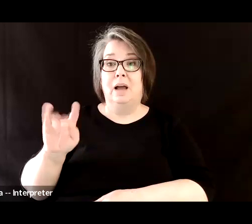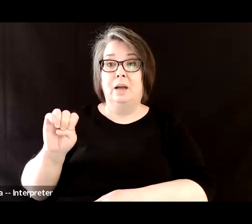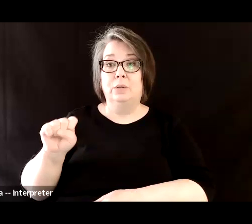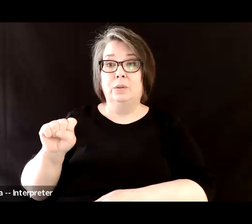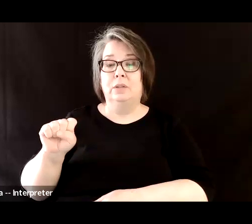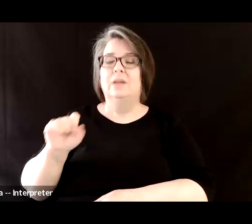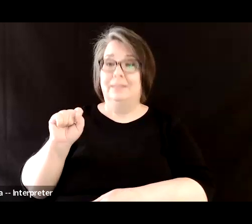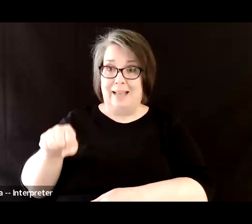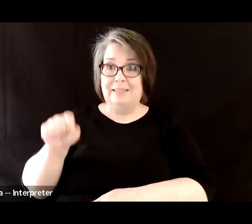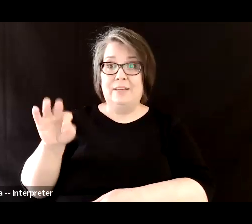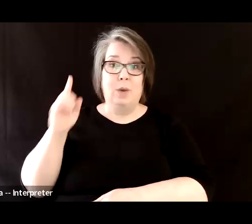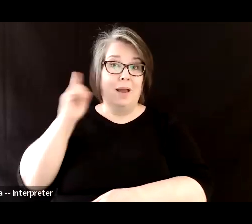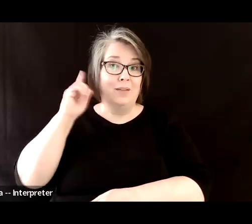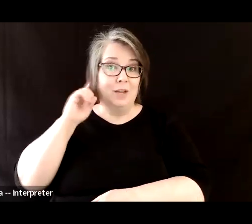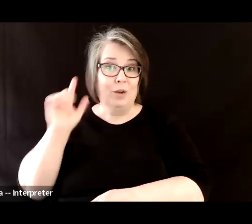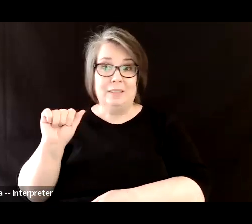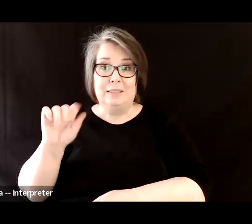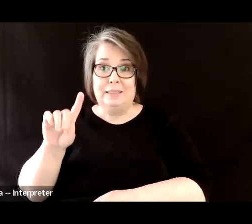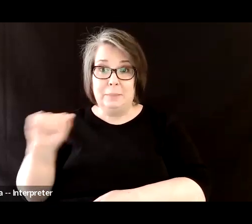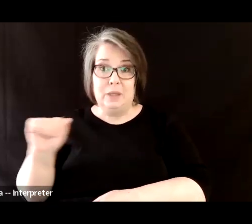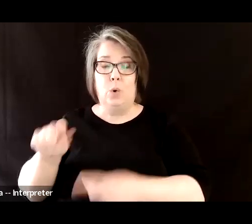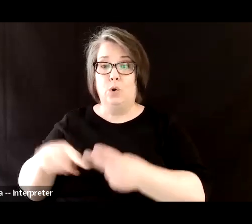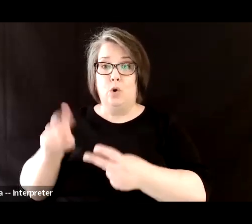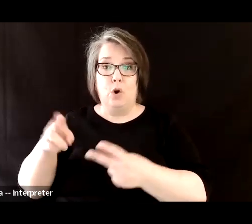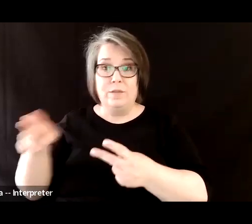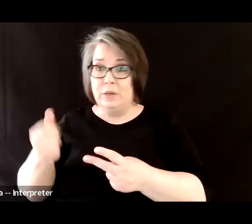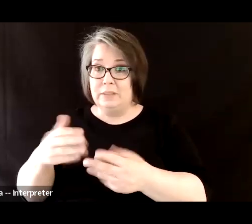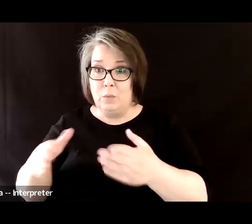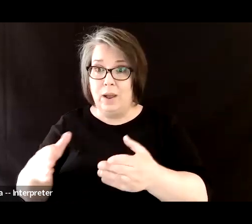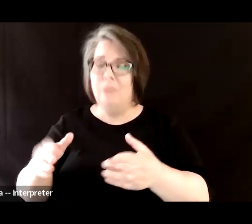hearing disability or you are hard of hearing in some way, subtitles maybe helpful. If you are a nonnative speaker,